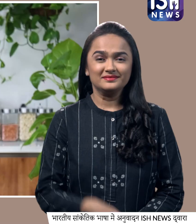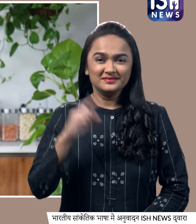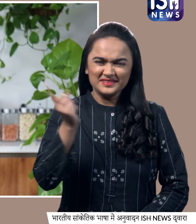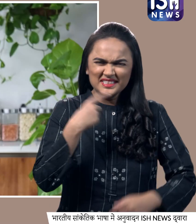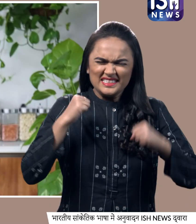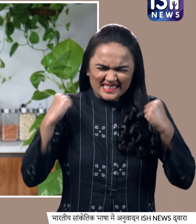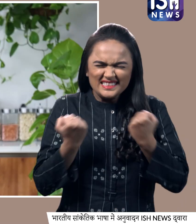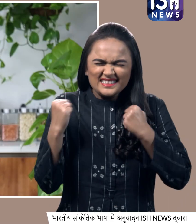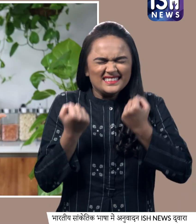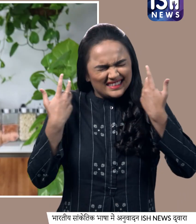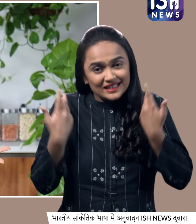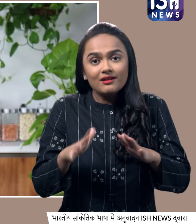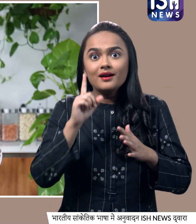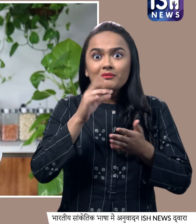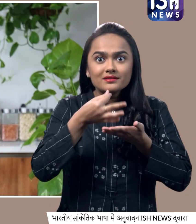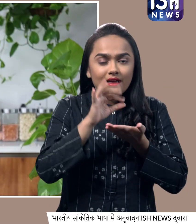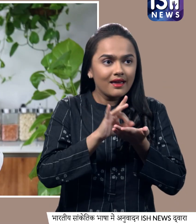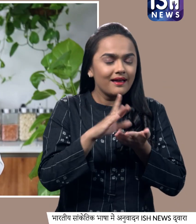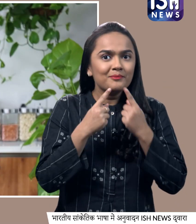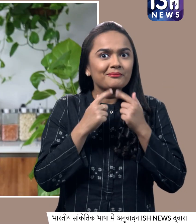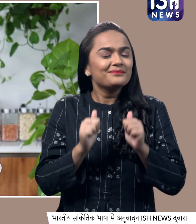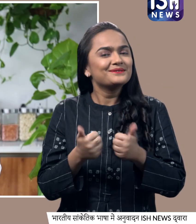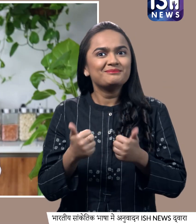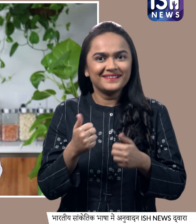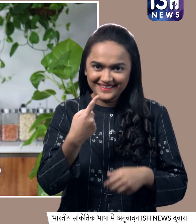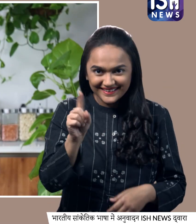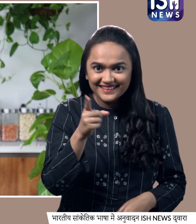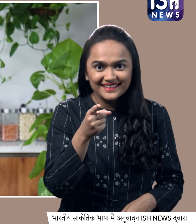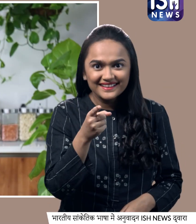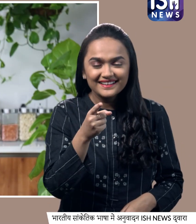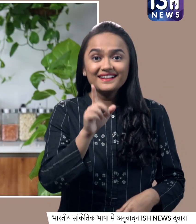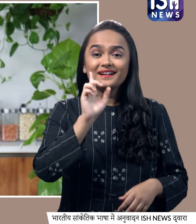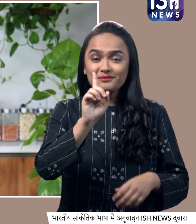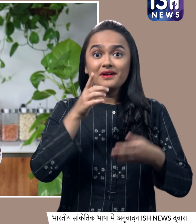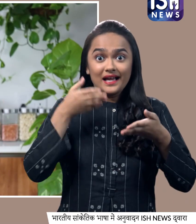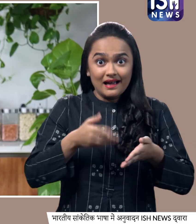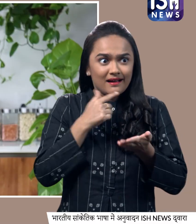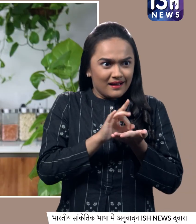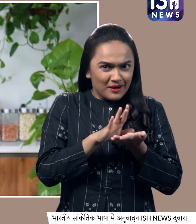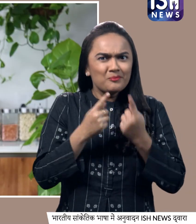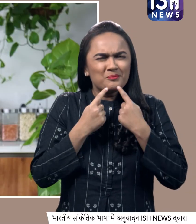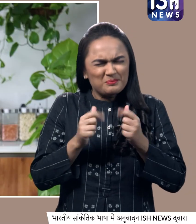No matter what you do, you just can't give up tea. Isn't it? But now you can quit it